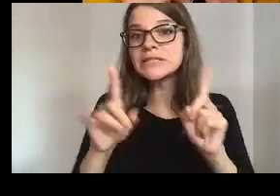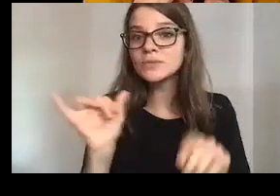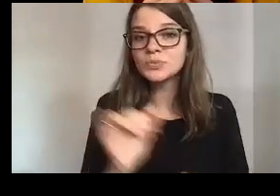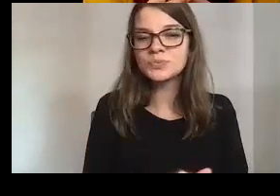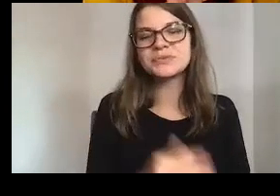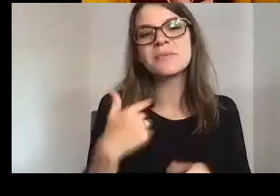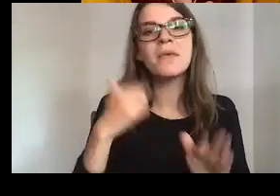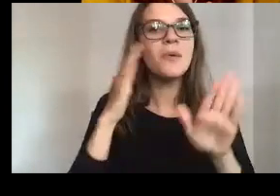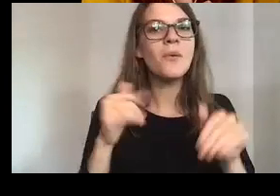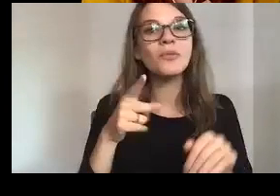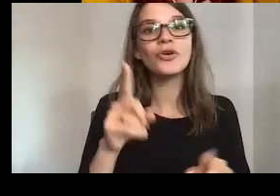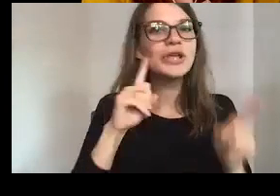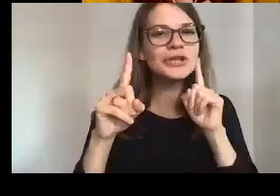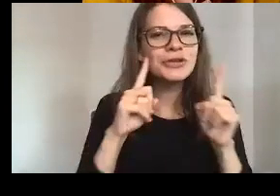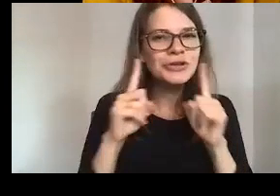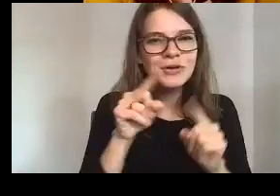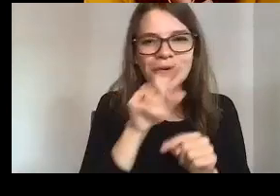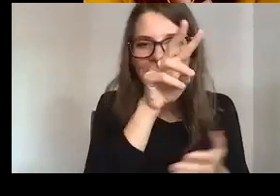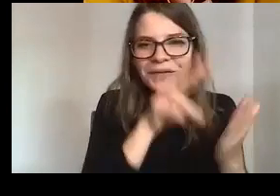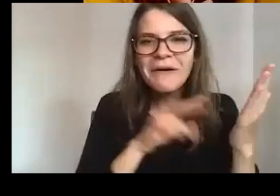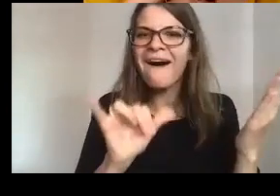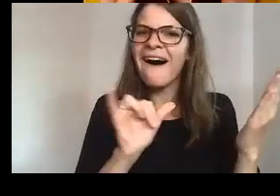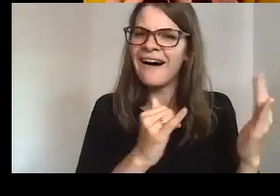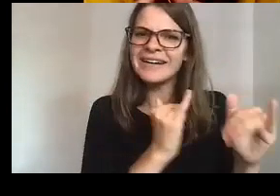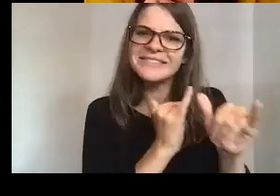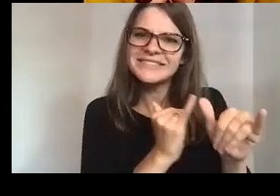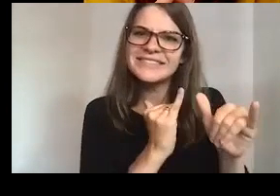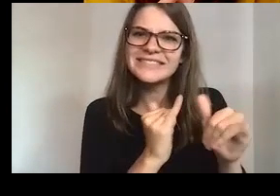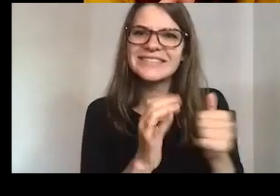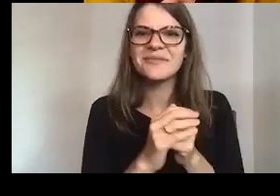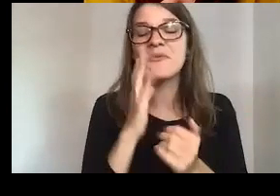some things that you know sound like you or maybe some things that you hadn't considered before